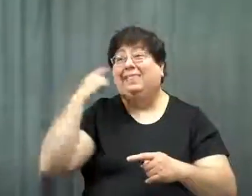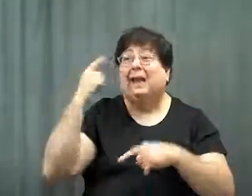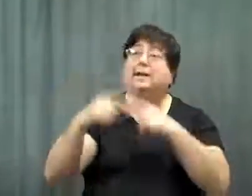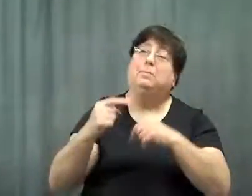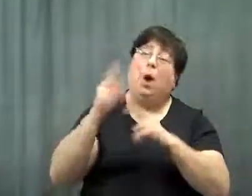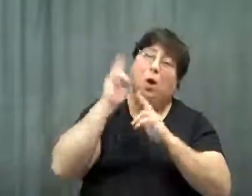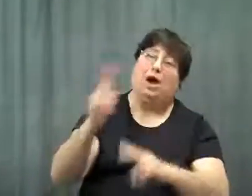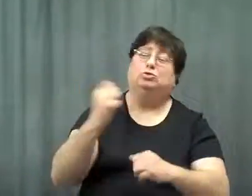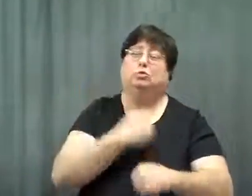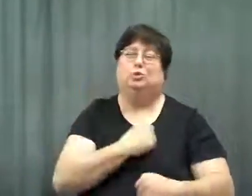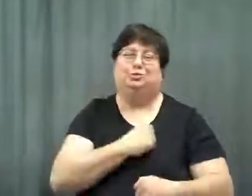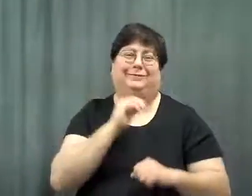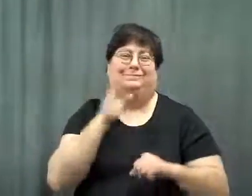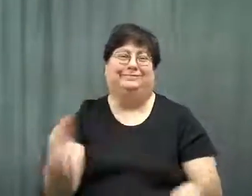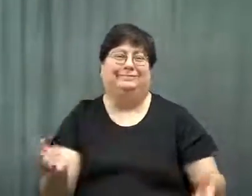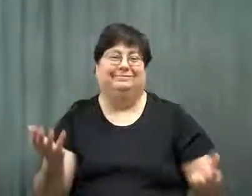Little thought is given to honoring soldiers.